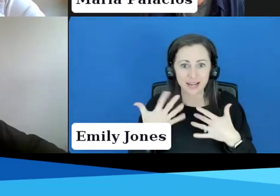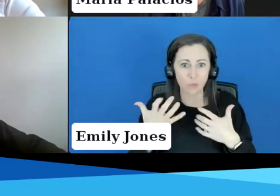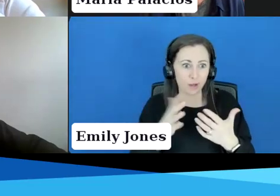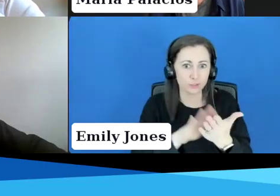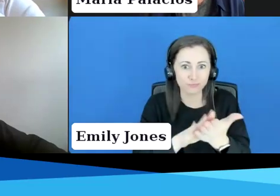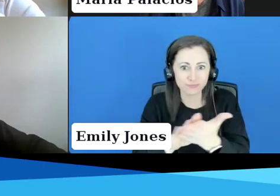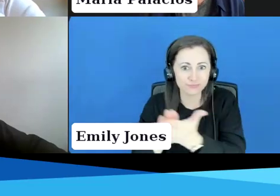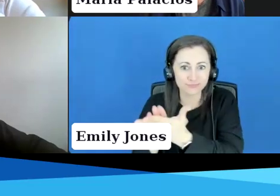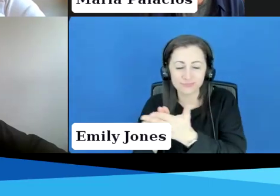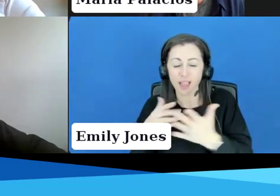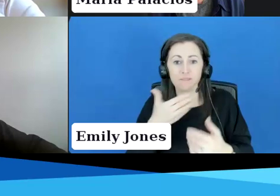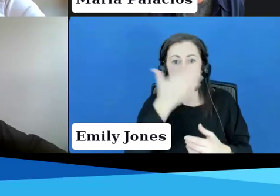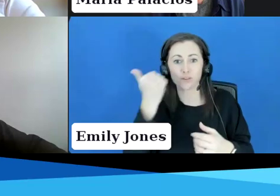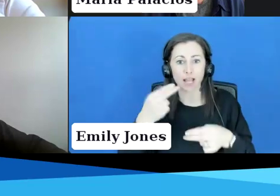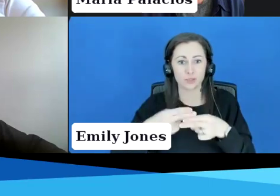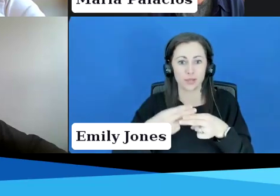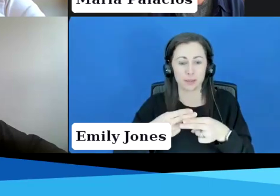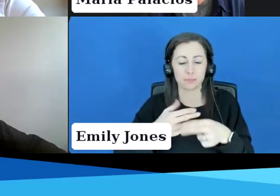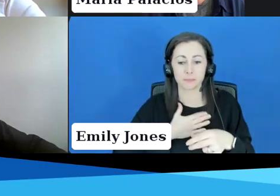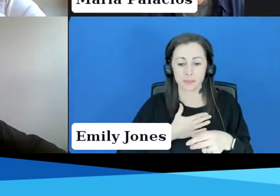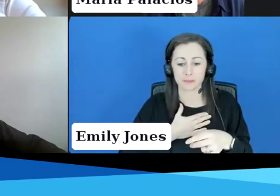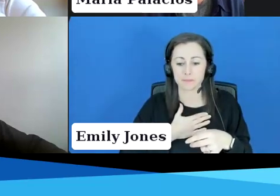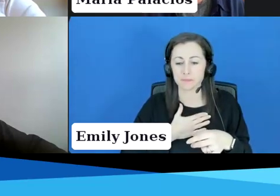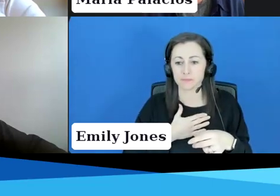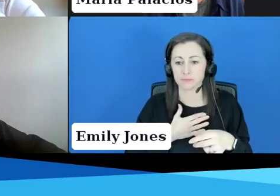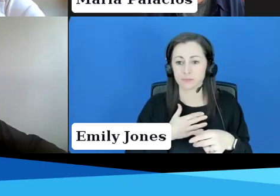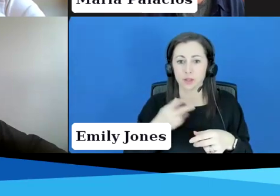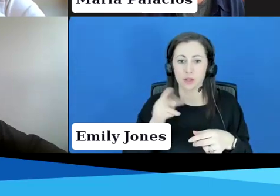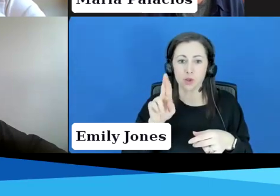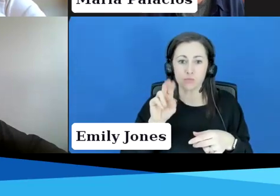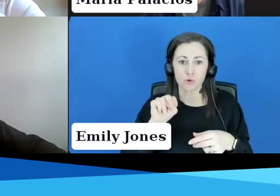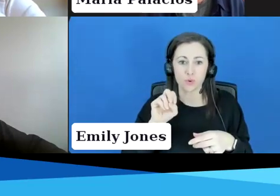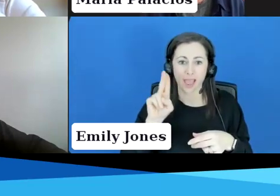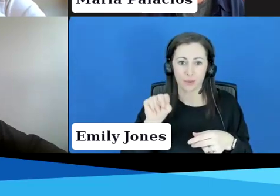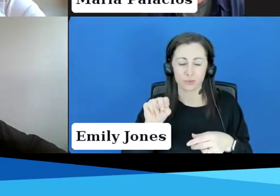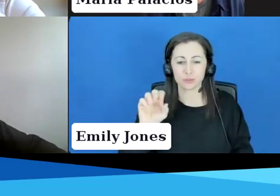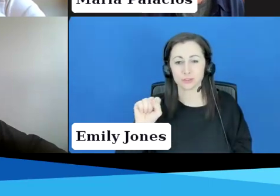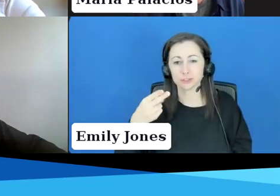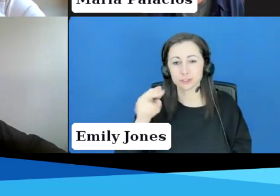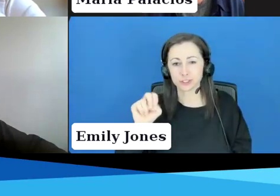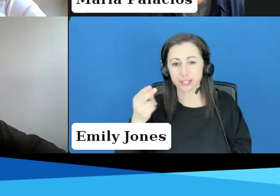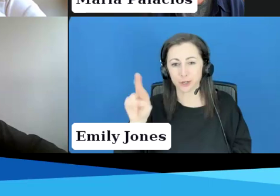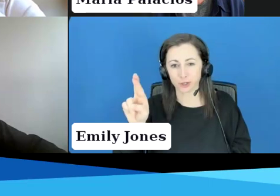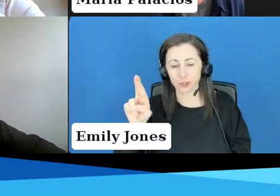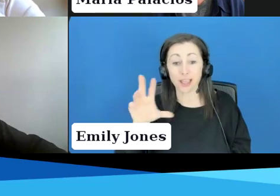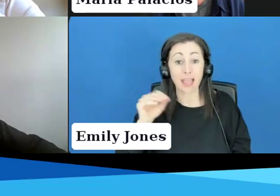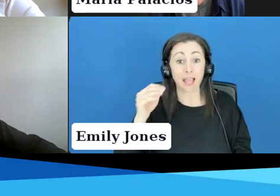I forgot to name my… My pronouns are she/her, and a quick visual description of myself.